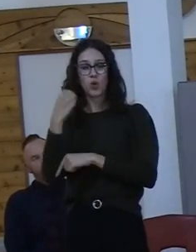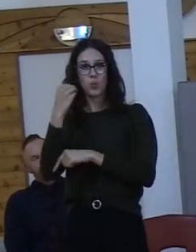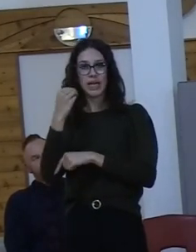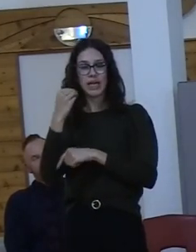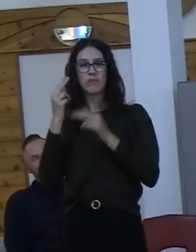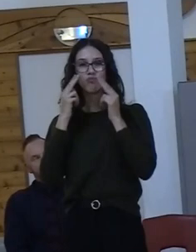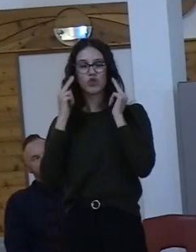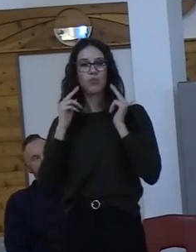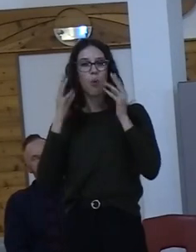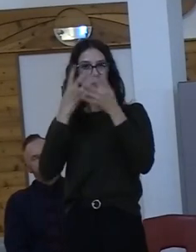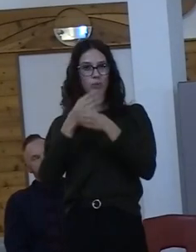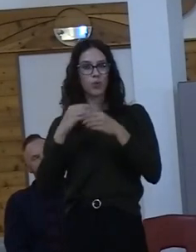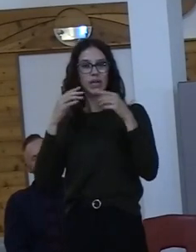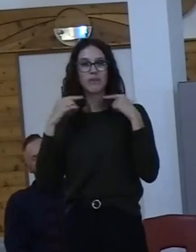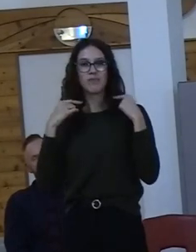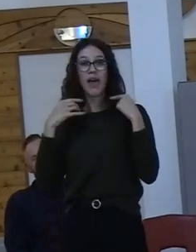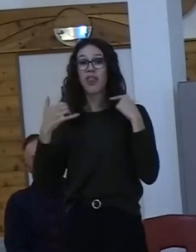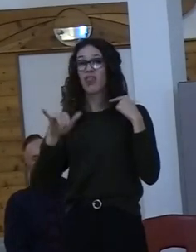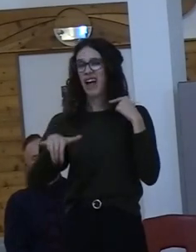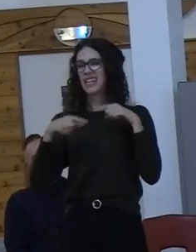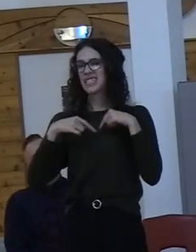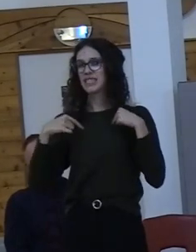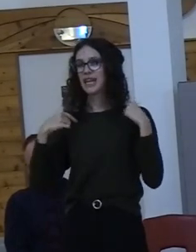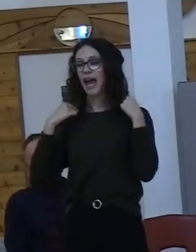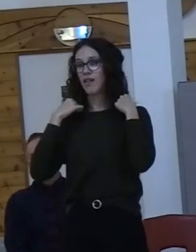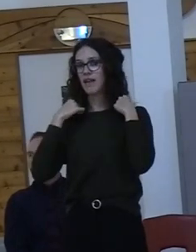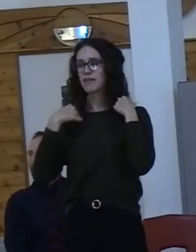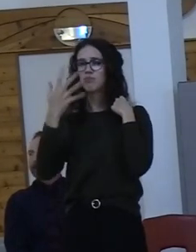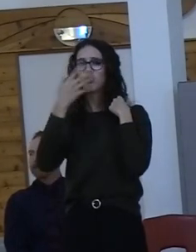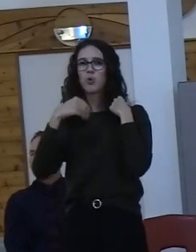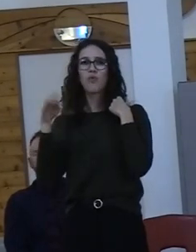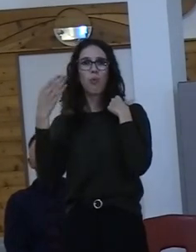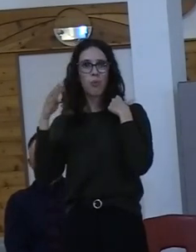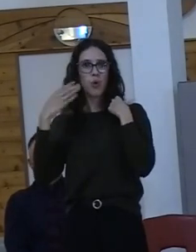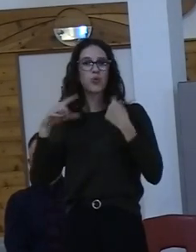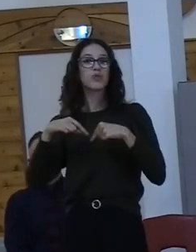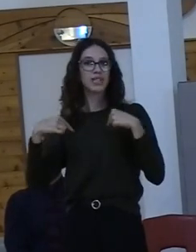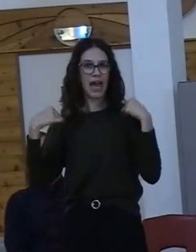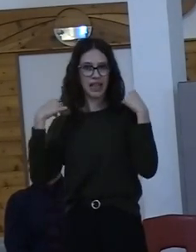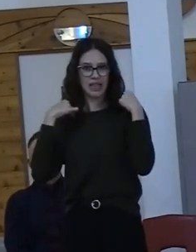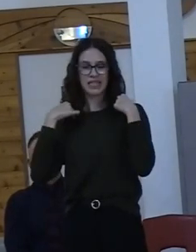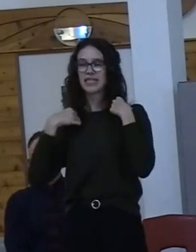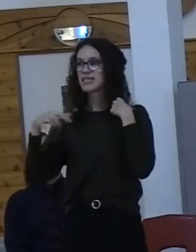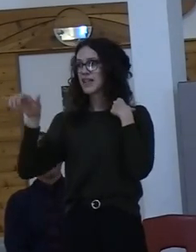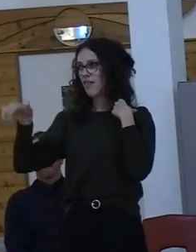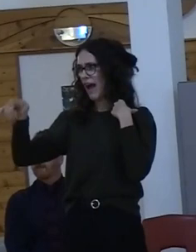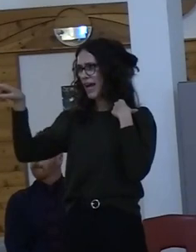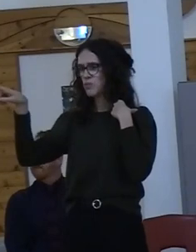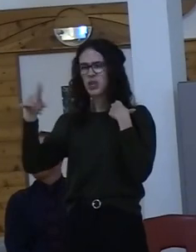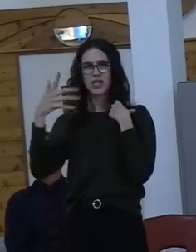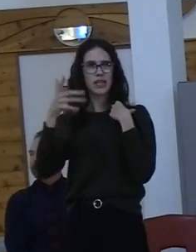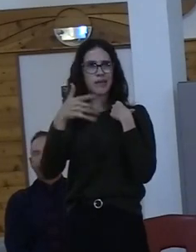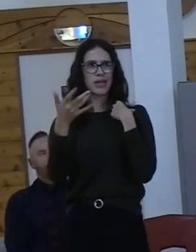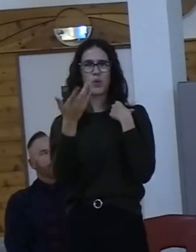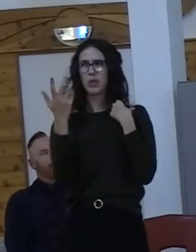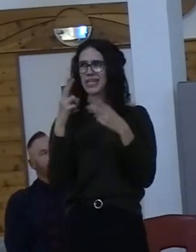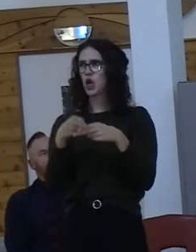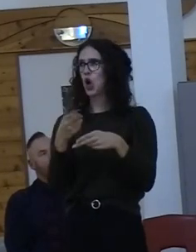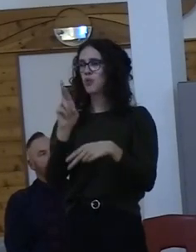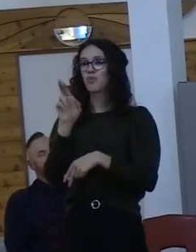Very beautiful blue necklace at the back and the auction items and what is it? Raffle items, sorry.